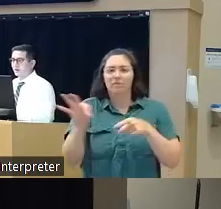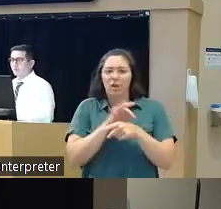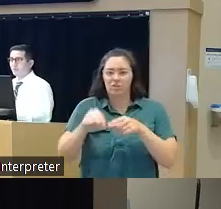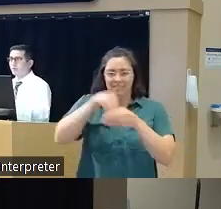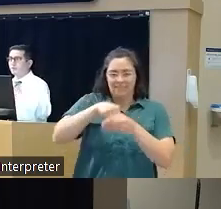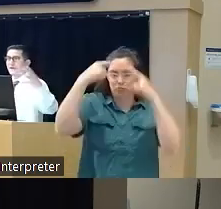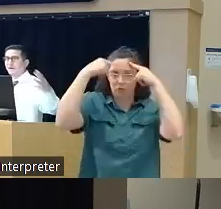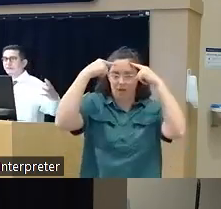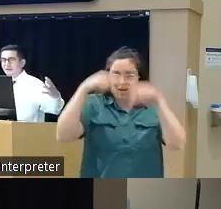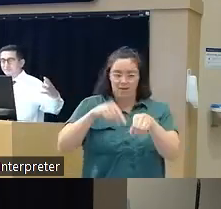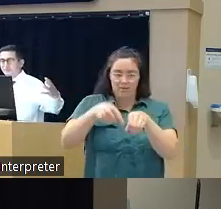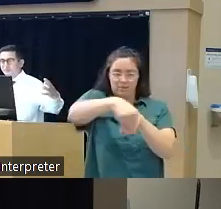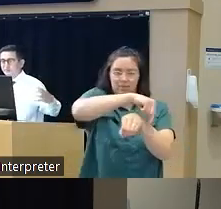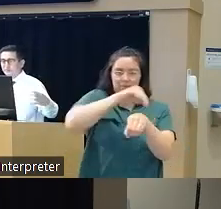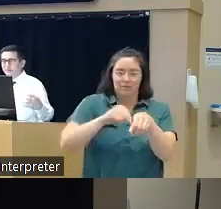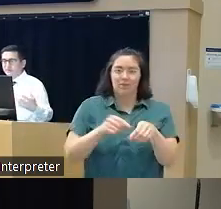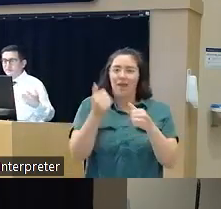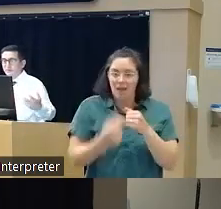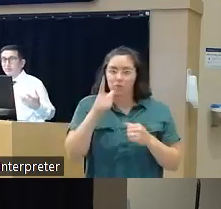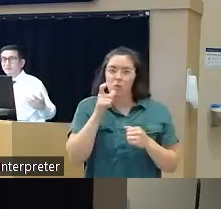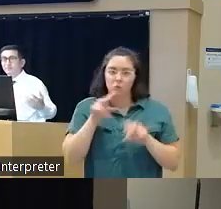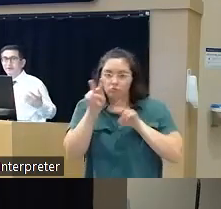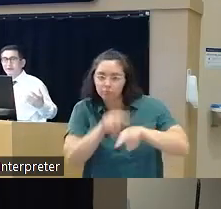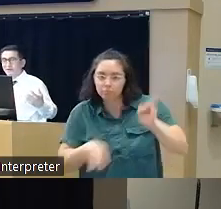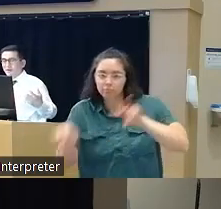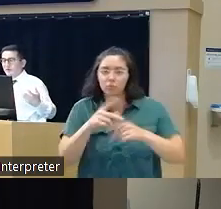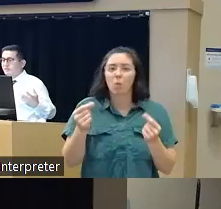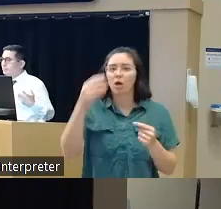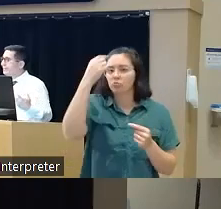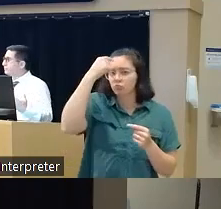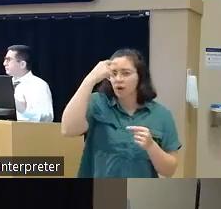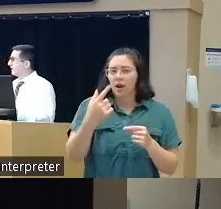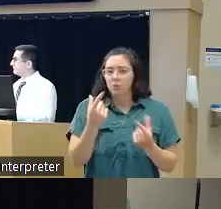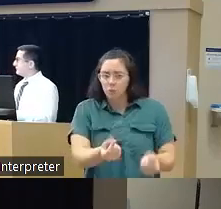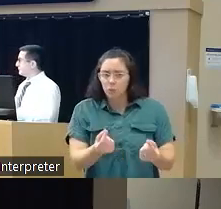for the average population so you can see like what does the brain what is the brain doing how